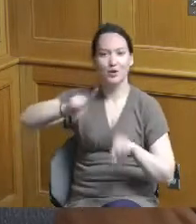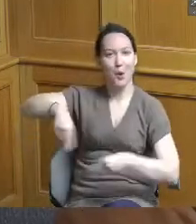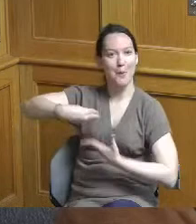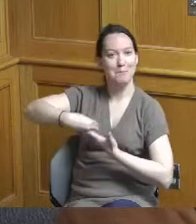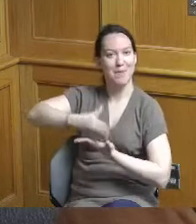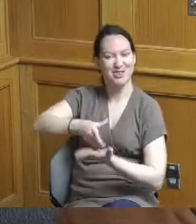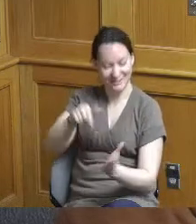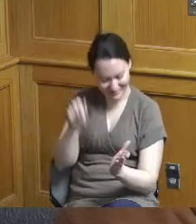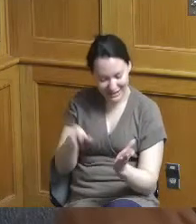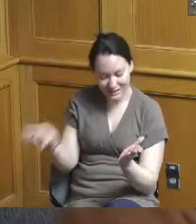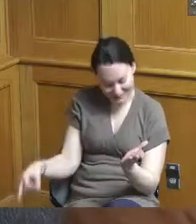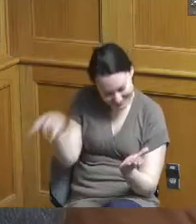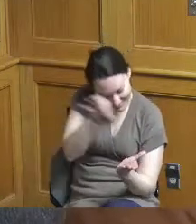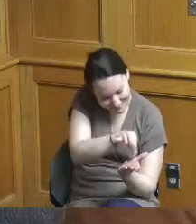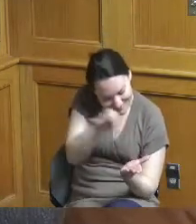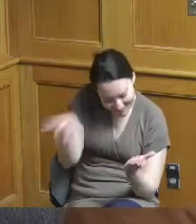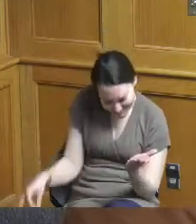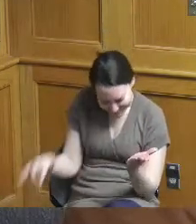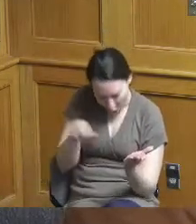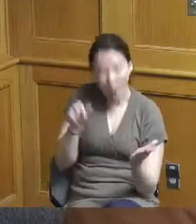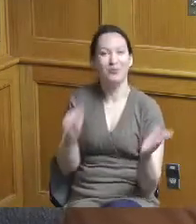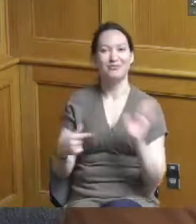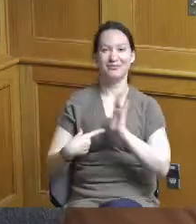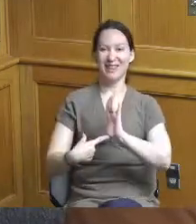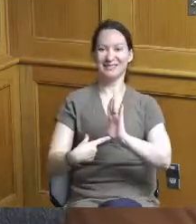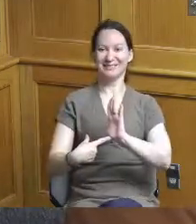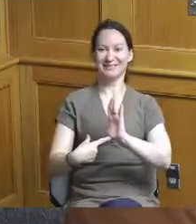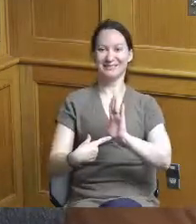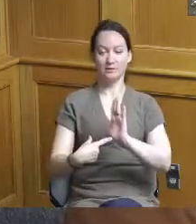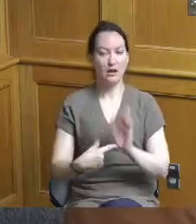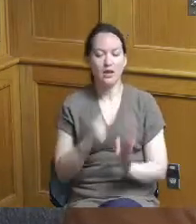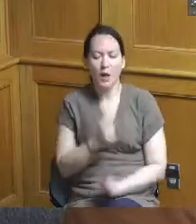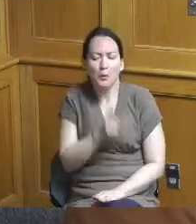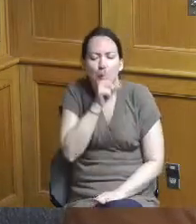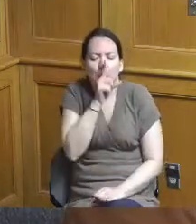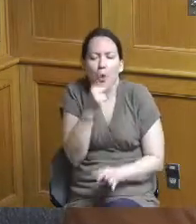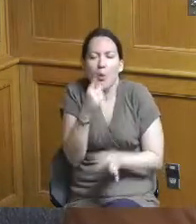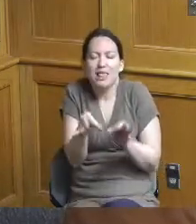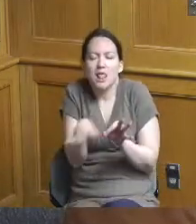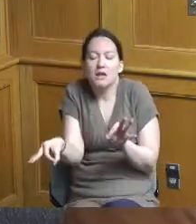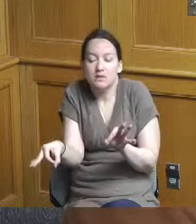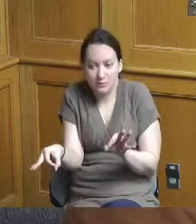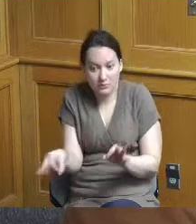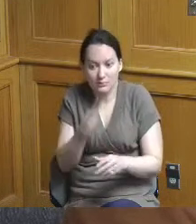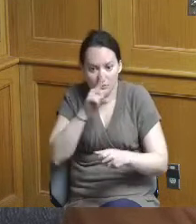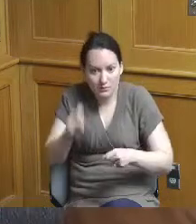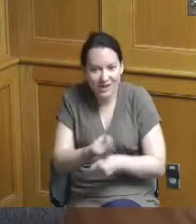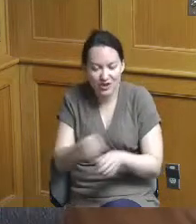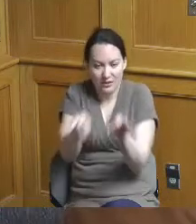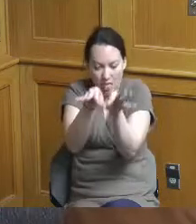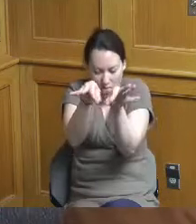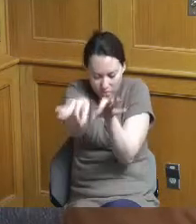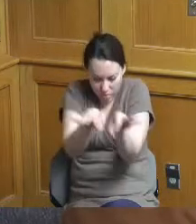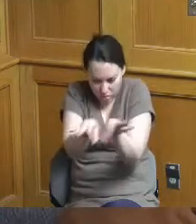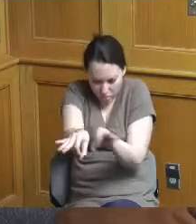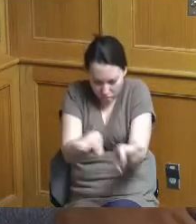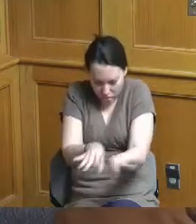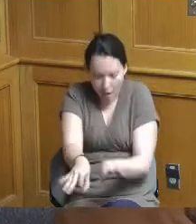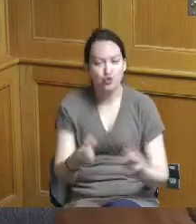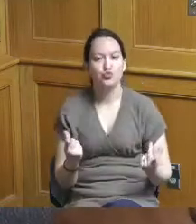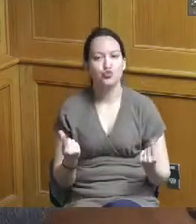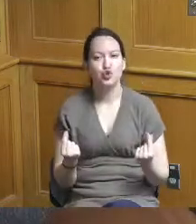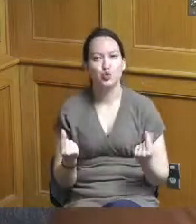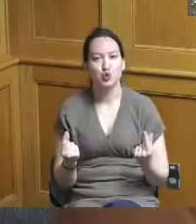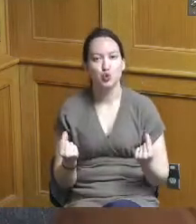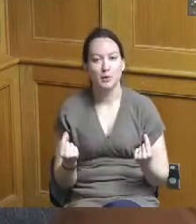in there not by by just a one little line but by what is actually going to do so those are